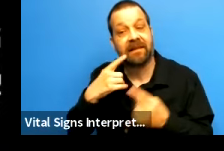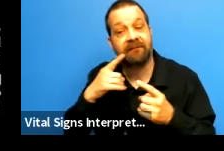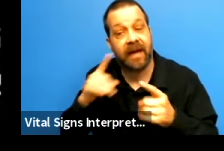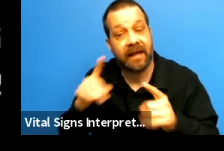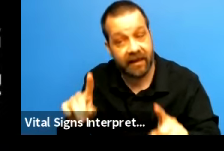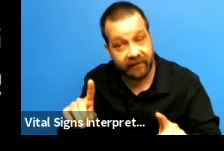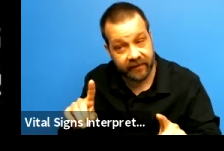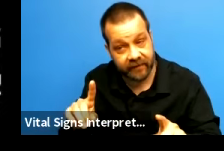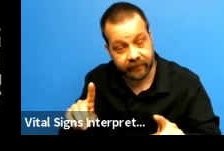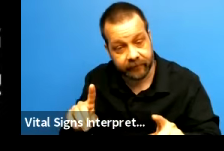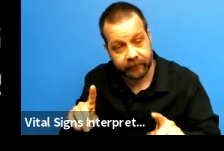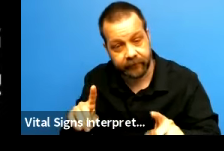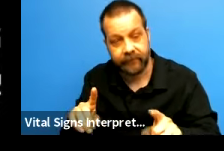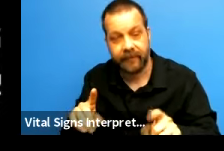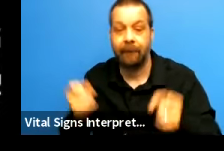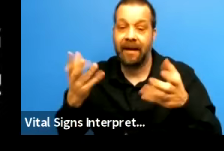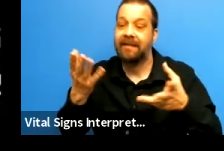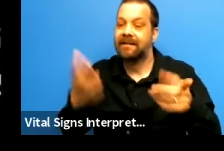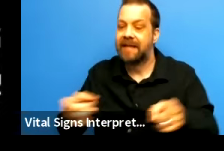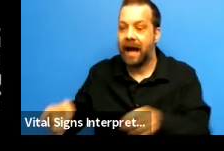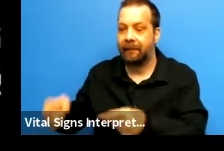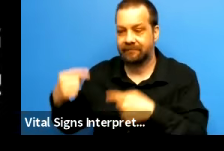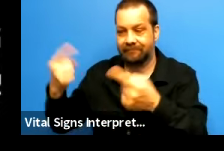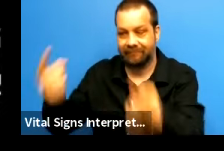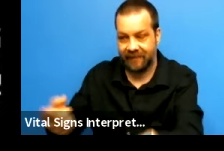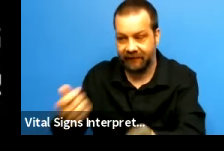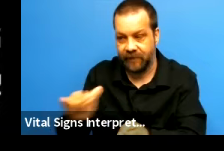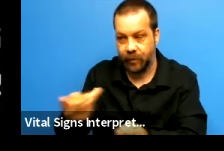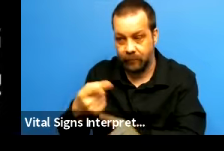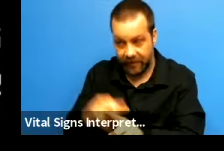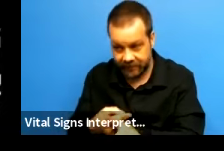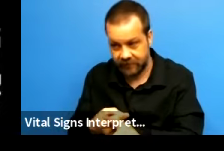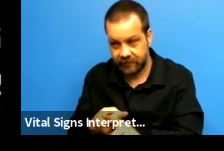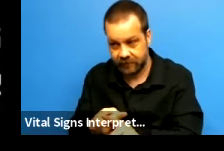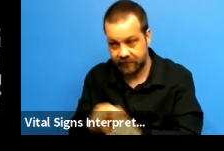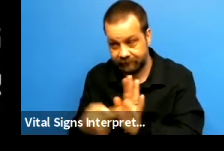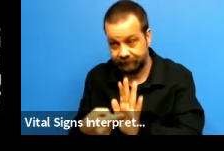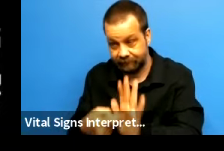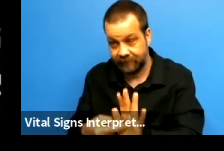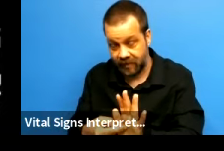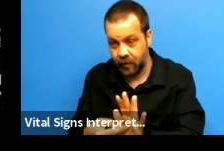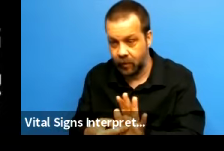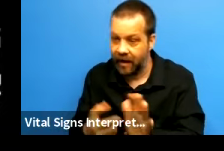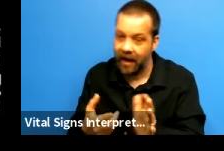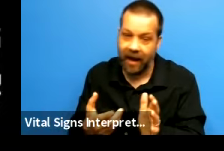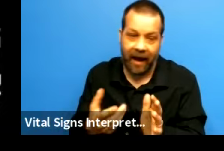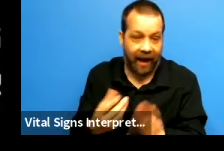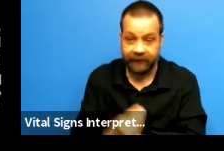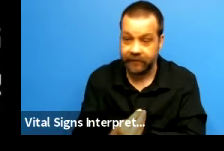that have happened over the last several months have shown this. We have done telework.